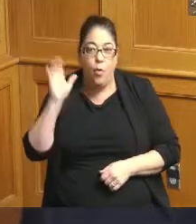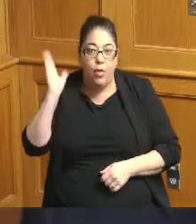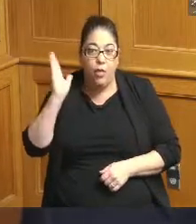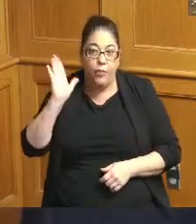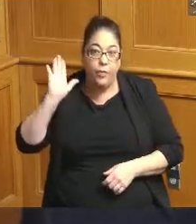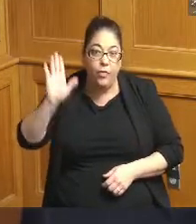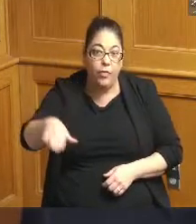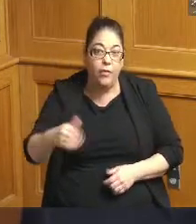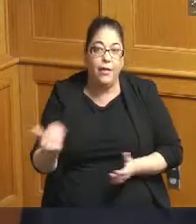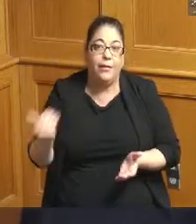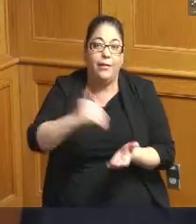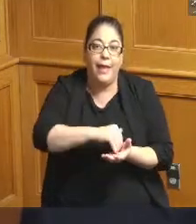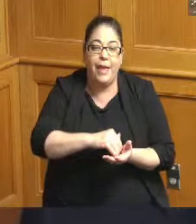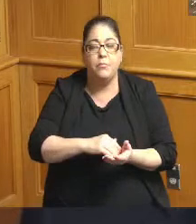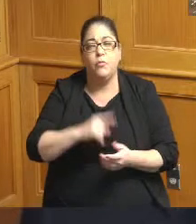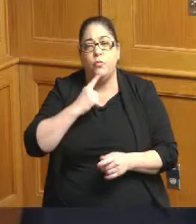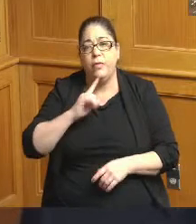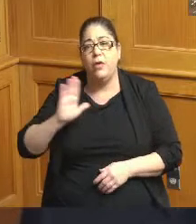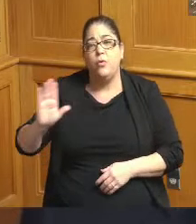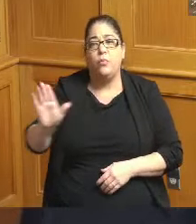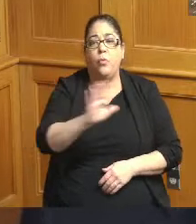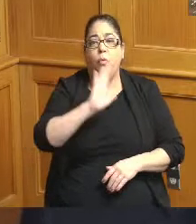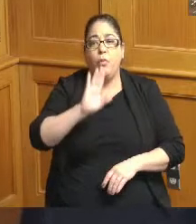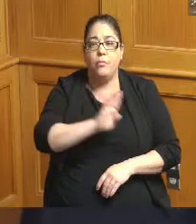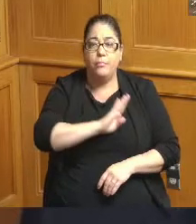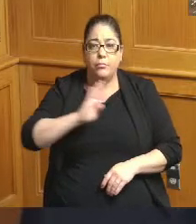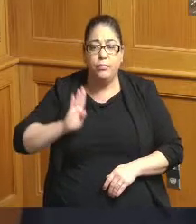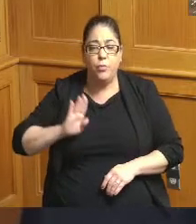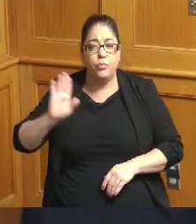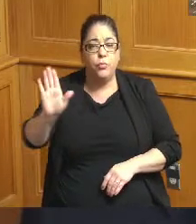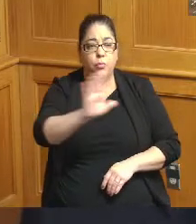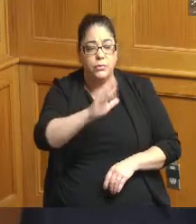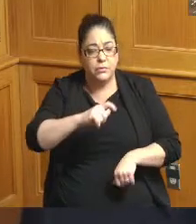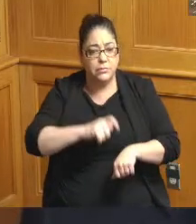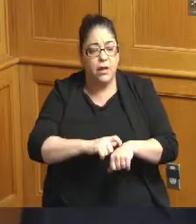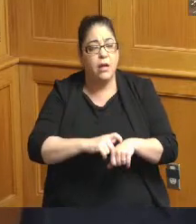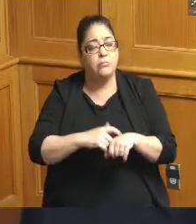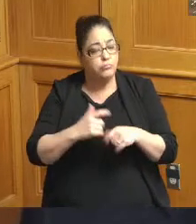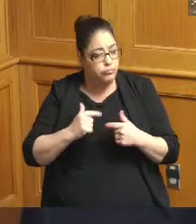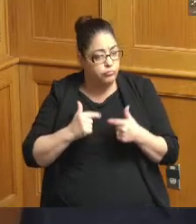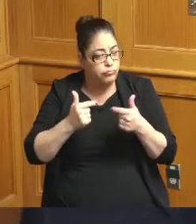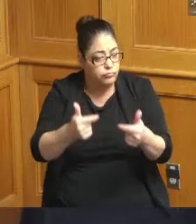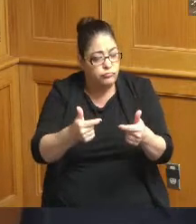really this is the Board's time more than anything else just to continue to ask questions